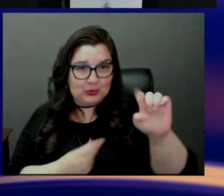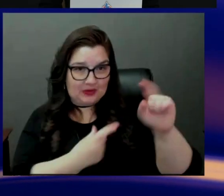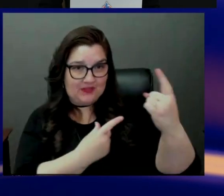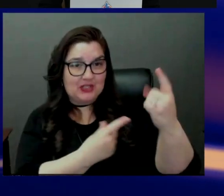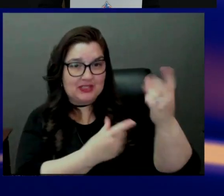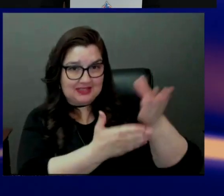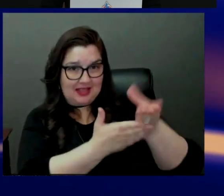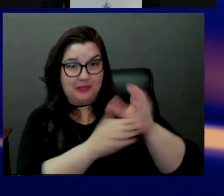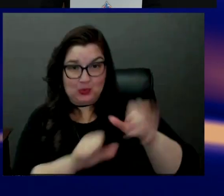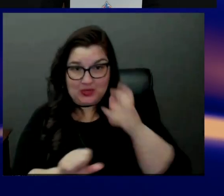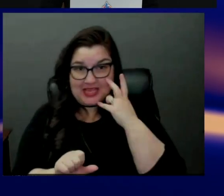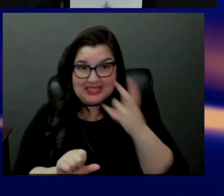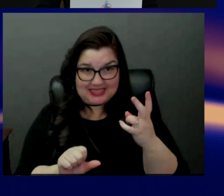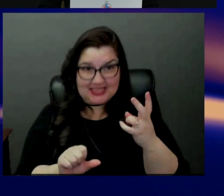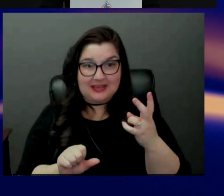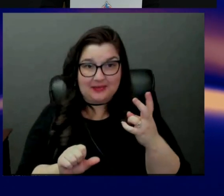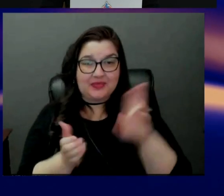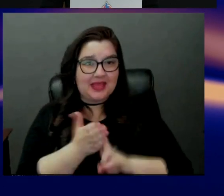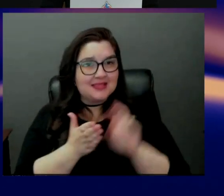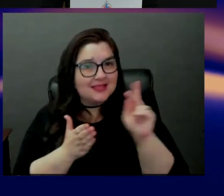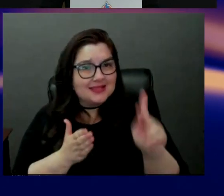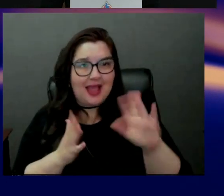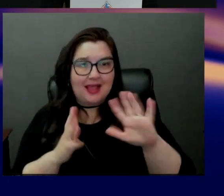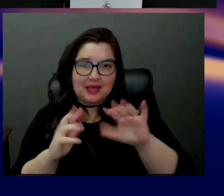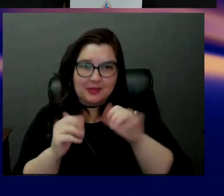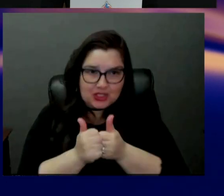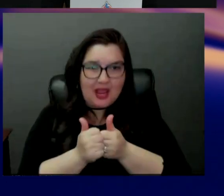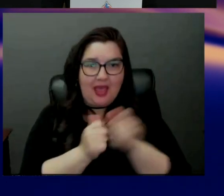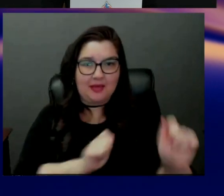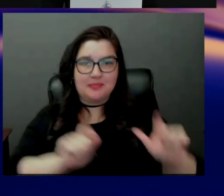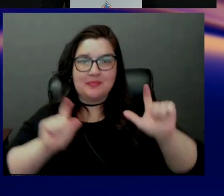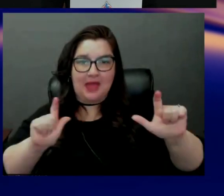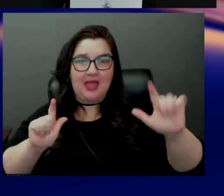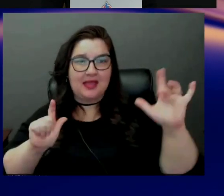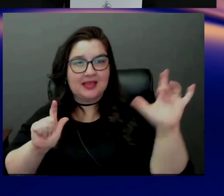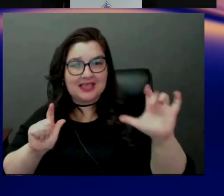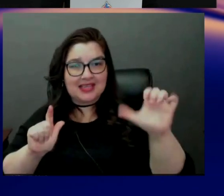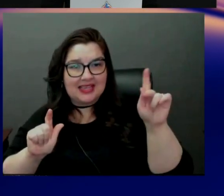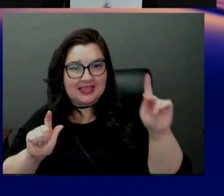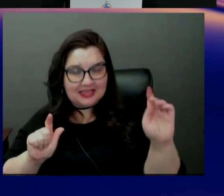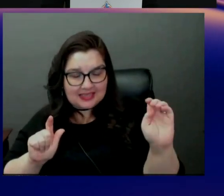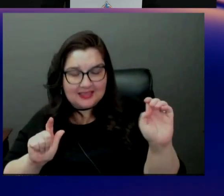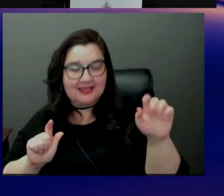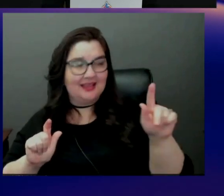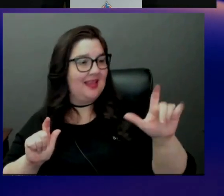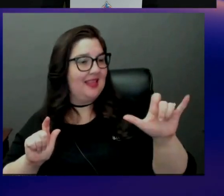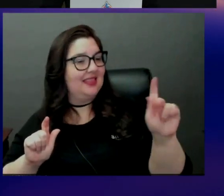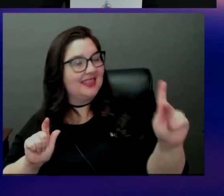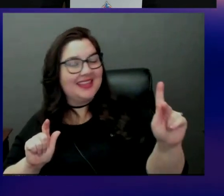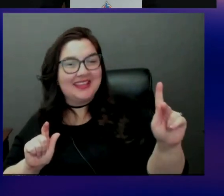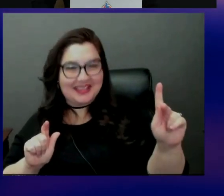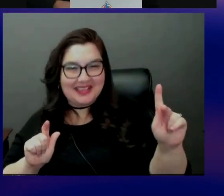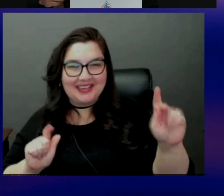Sign up for the challenge, go to the page, click on the link in the episode one content. And then you can go ahead and join the challenge,